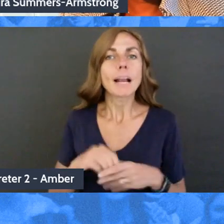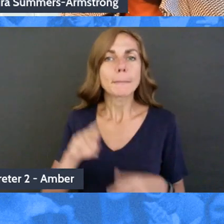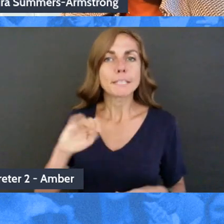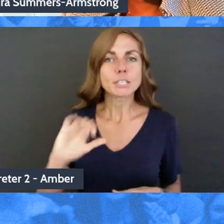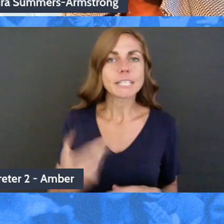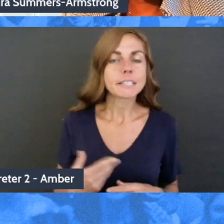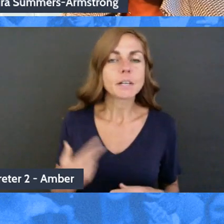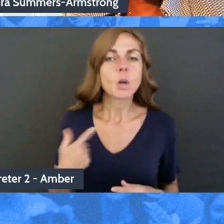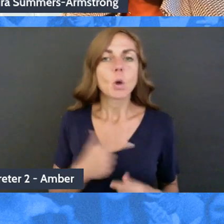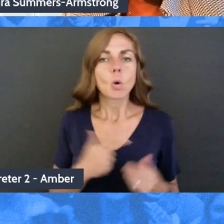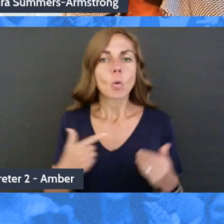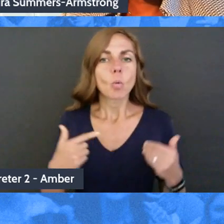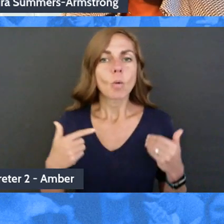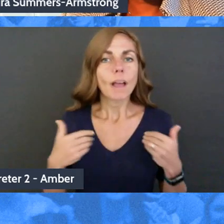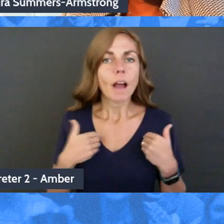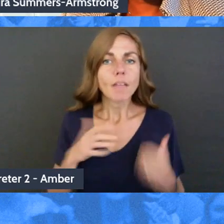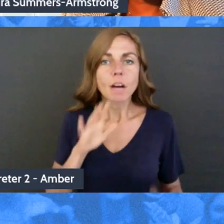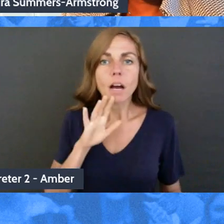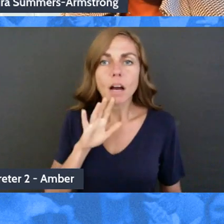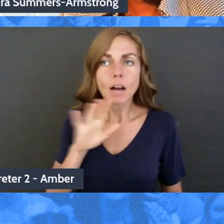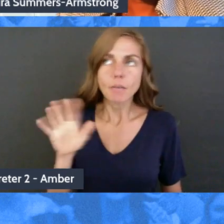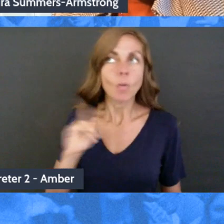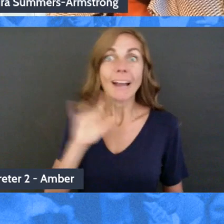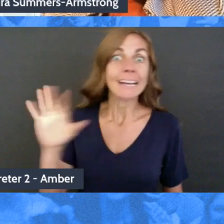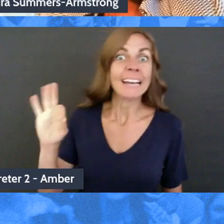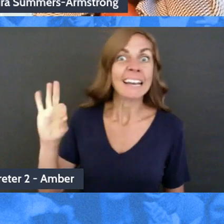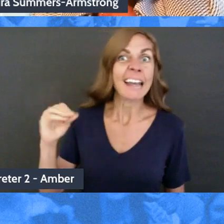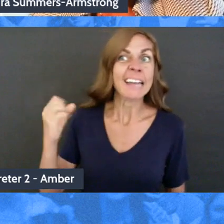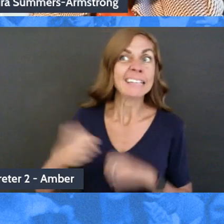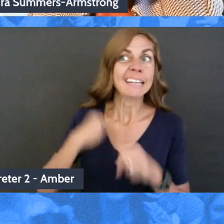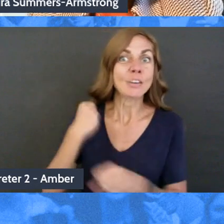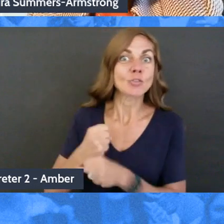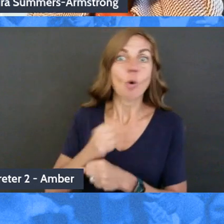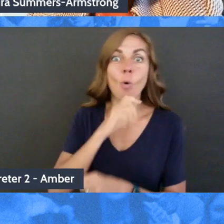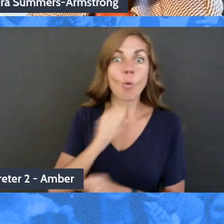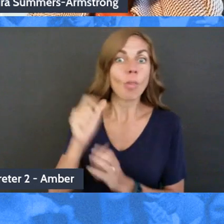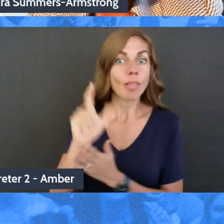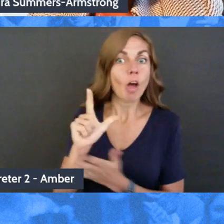a ninety year old law that criminalizes abortion.